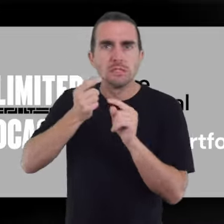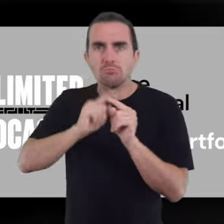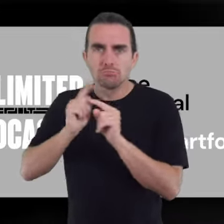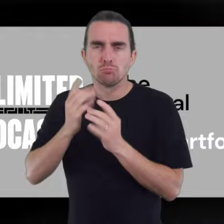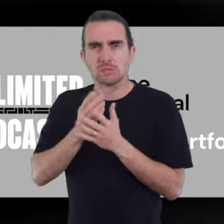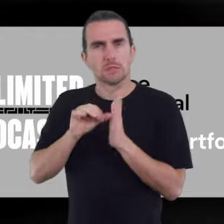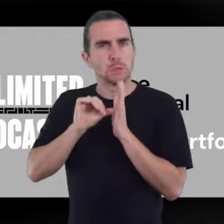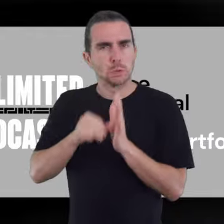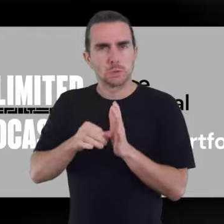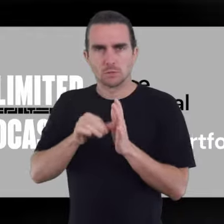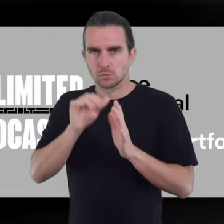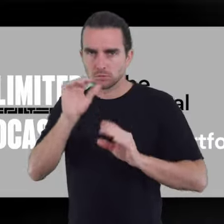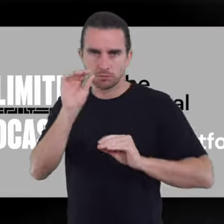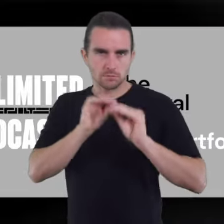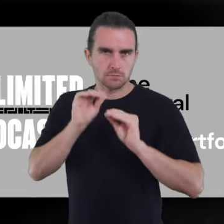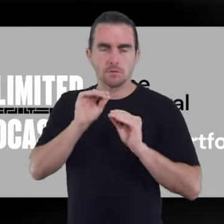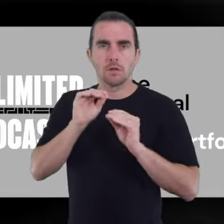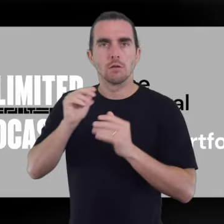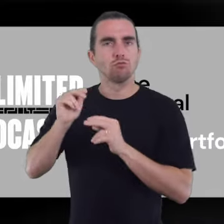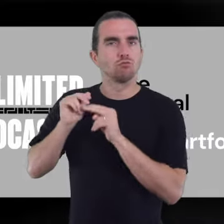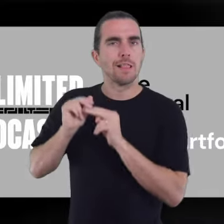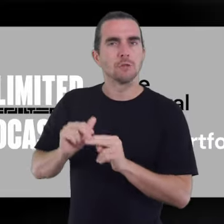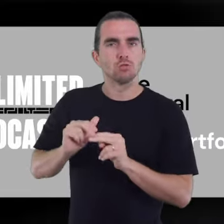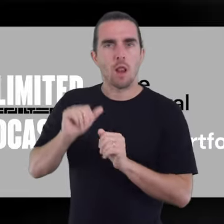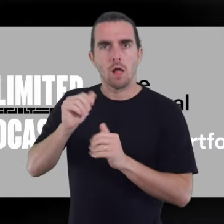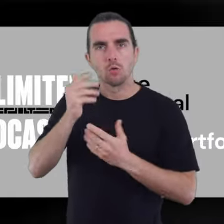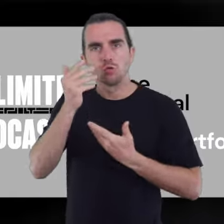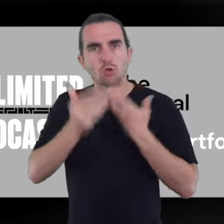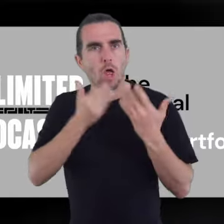things that are really difficult to articulate through the kind of traditional tell your story model